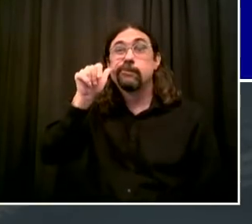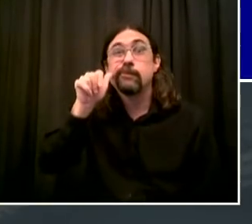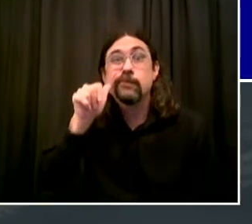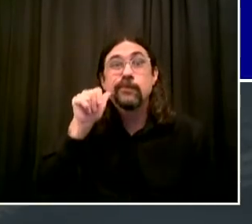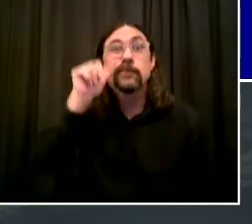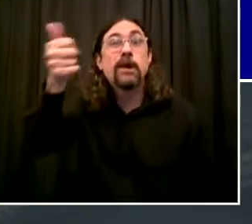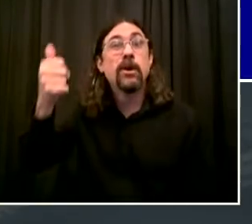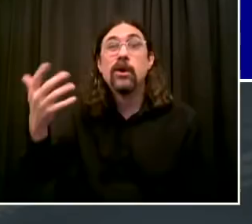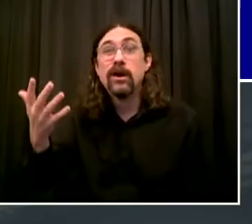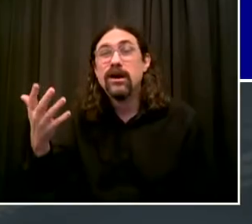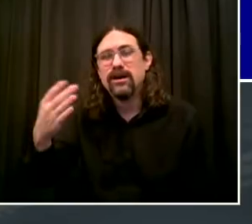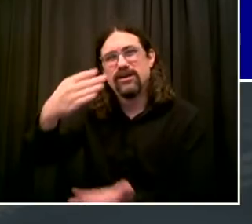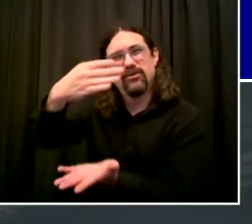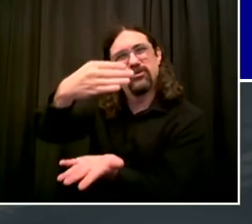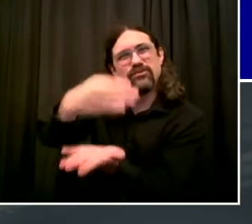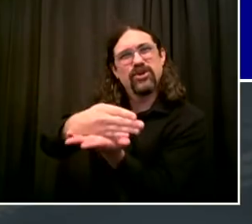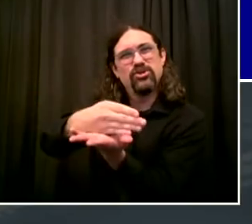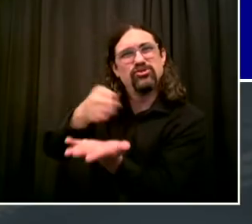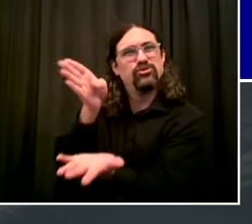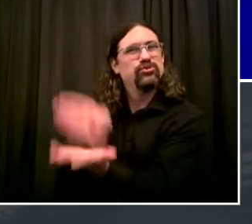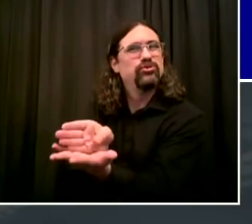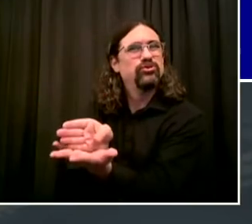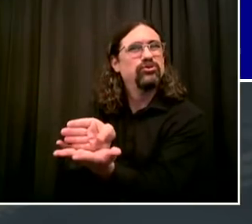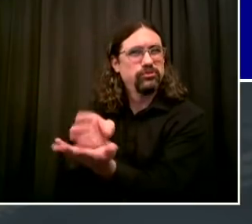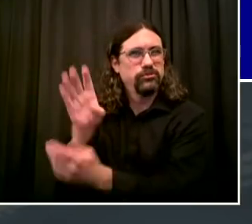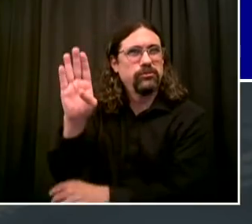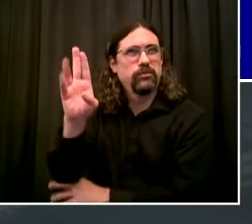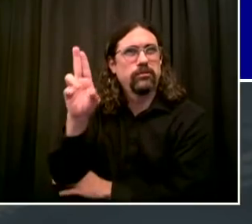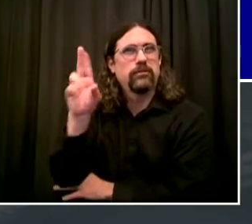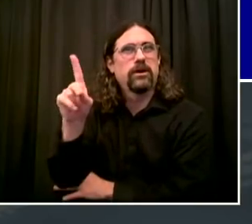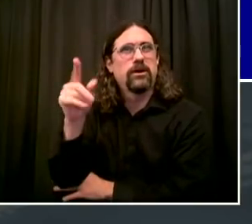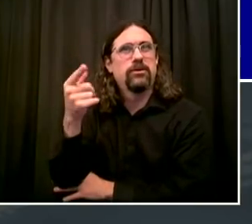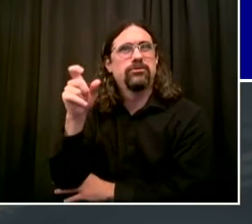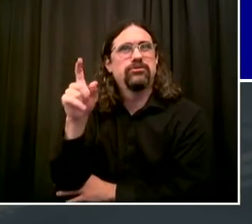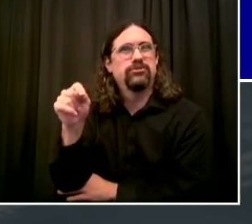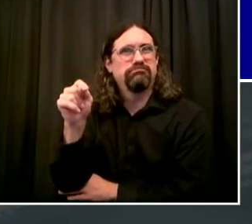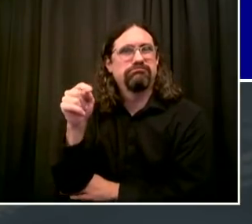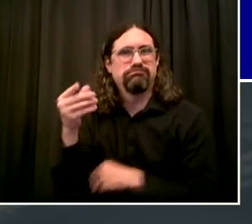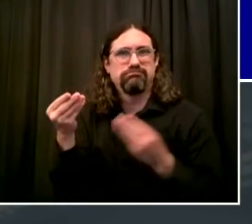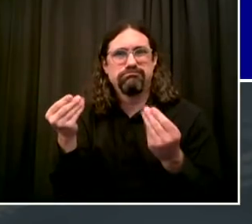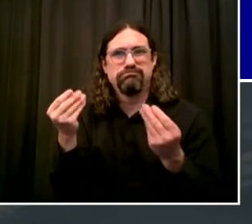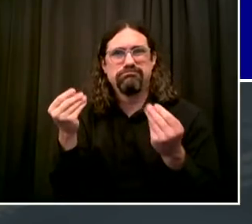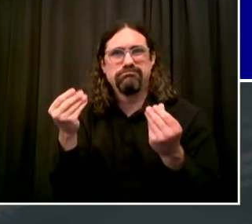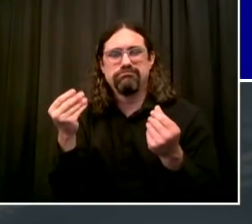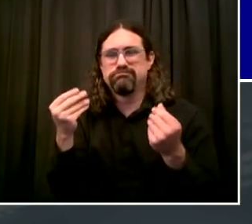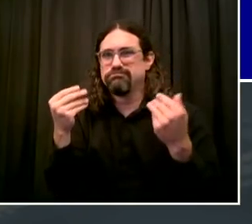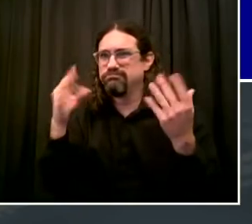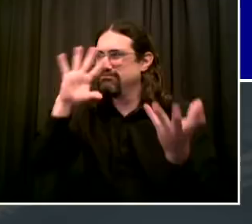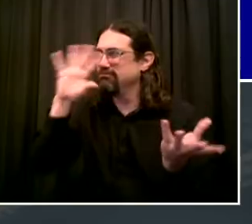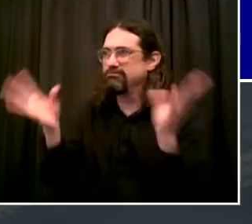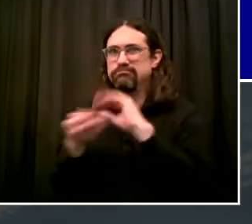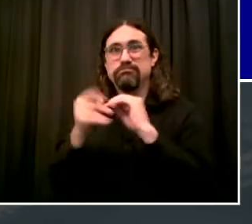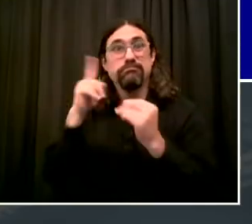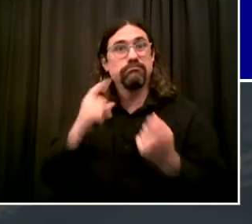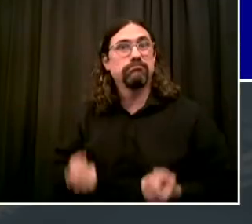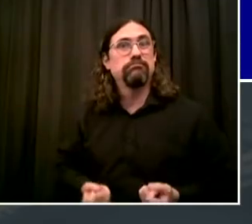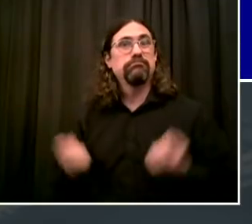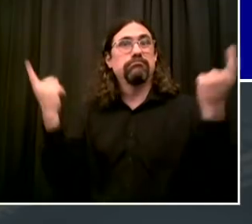HA VEA DEADLINE FOR THE BUDGET, AND WE HAVE BEEN WORKING FOR A WEEK NOW WITH THE CITY COUNCIL ON NEXT YEAR'S BUDGET AND M SAY THE LET,AS ISTH HAS EBEN